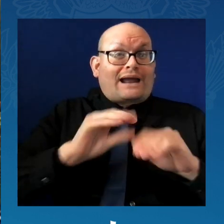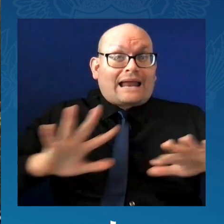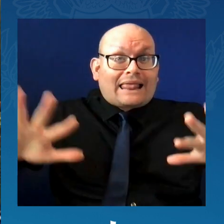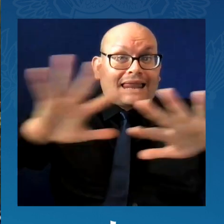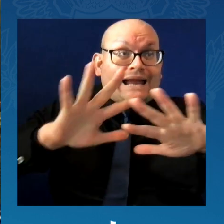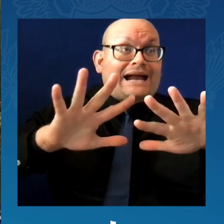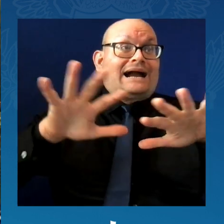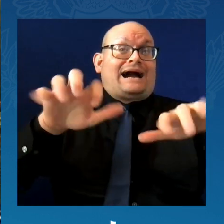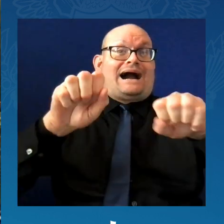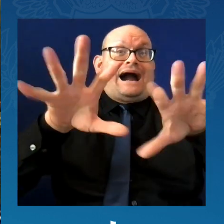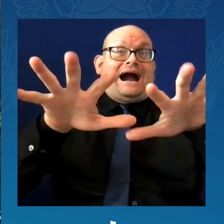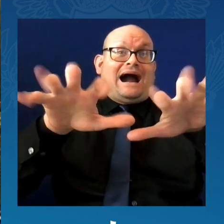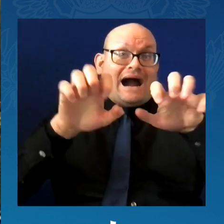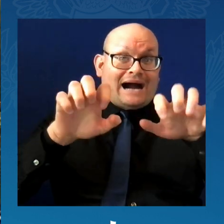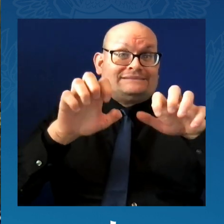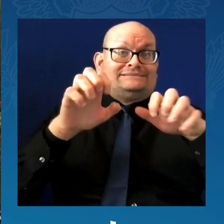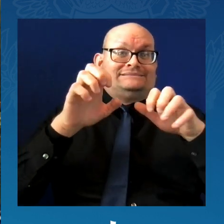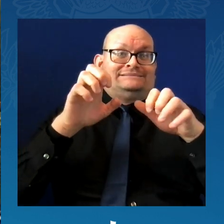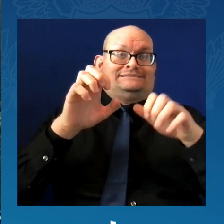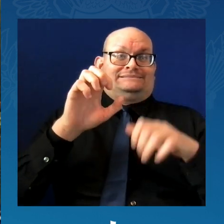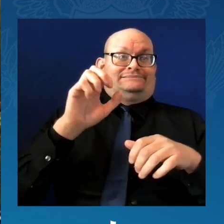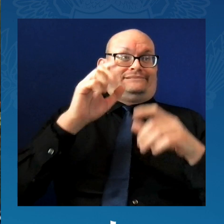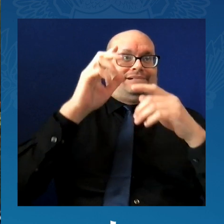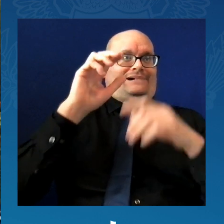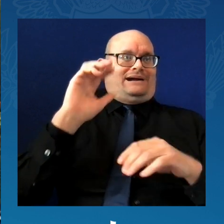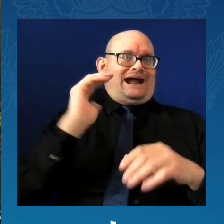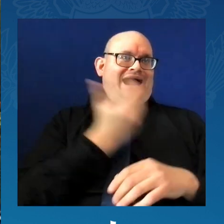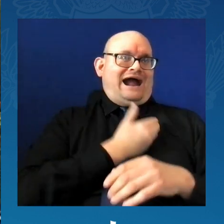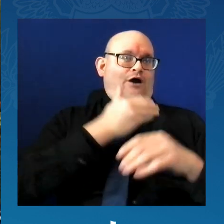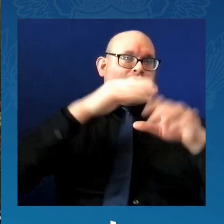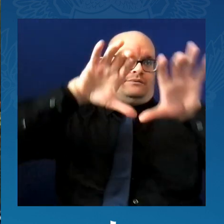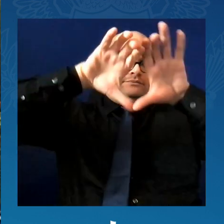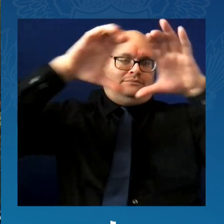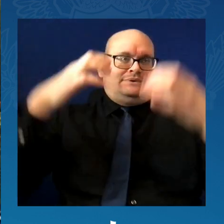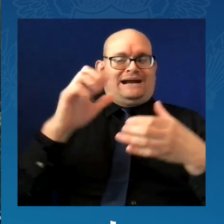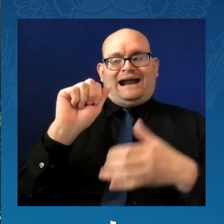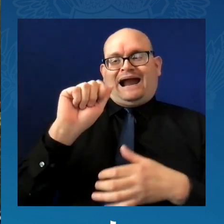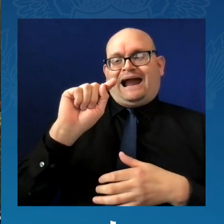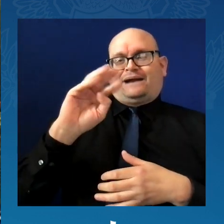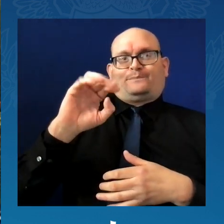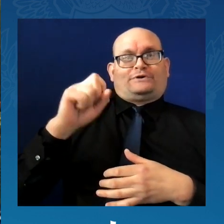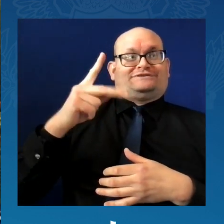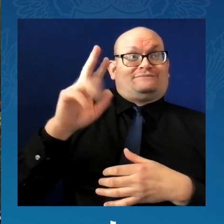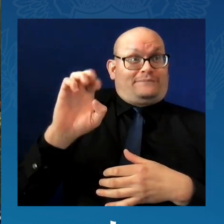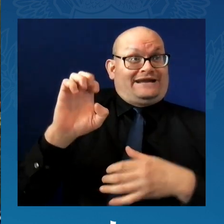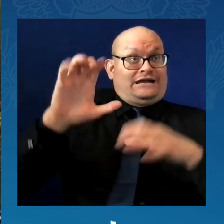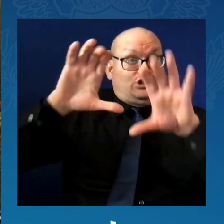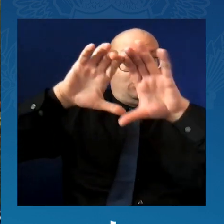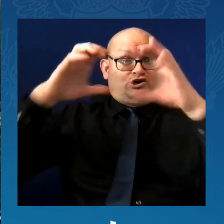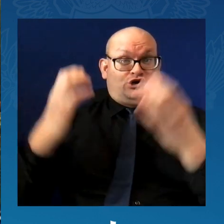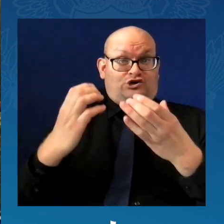And it's all going to be presented in what we're calling the Earth Information Center.